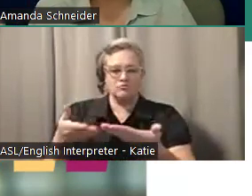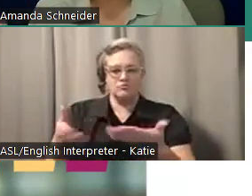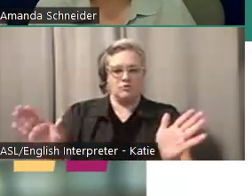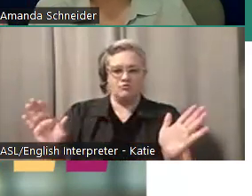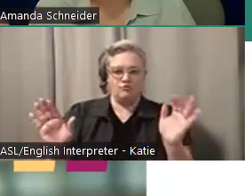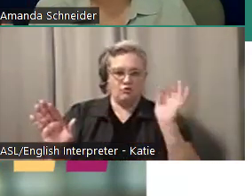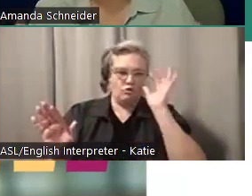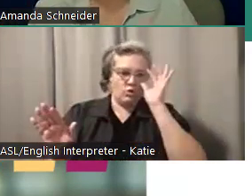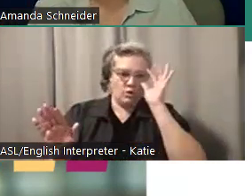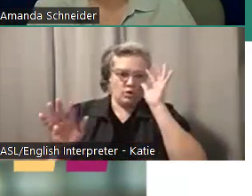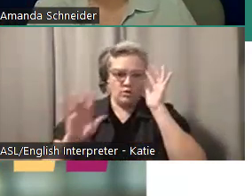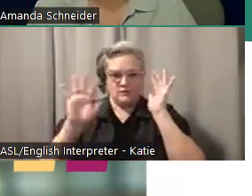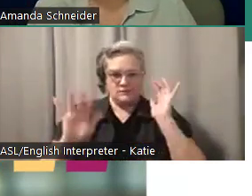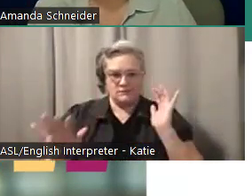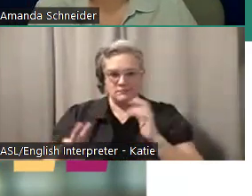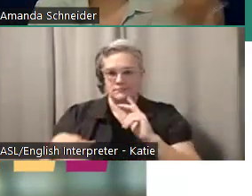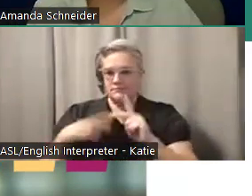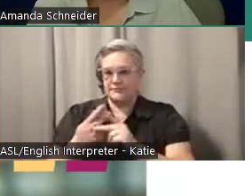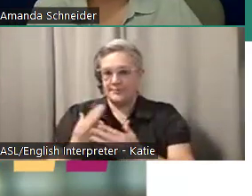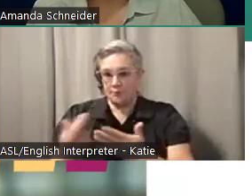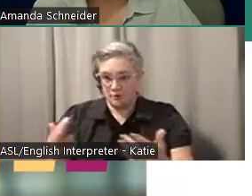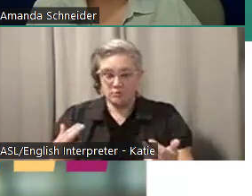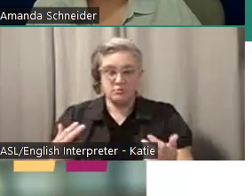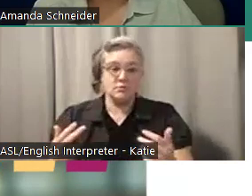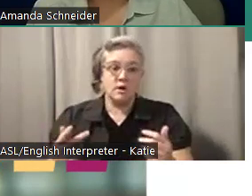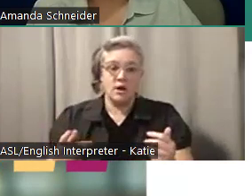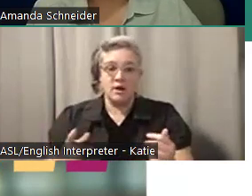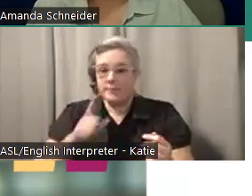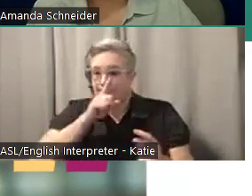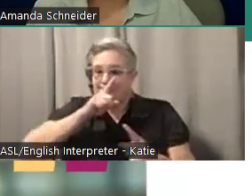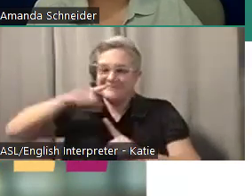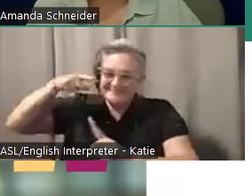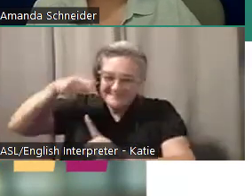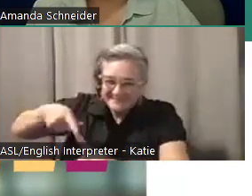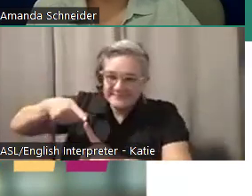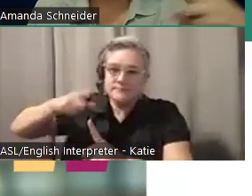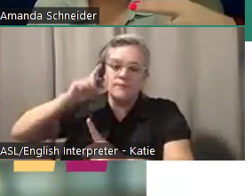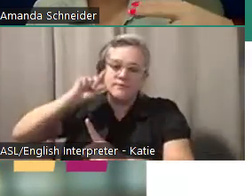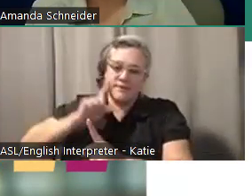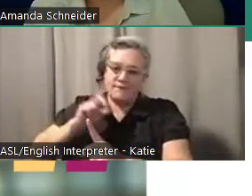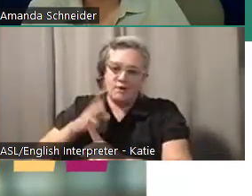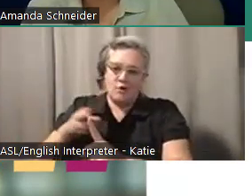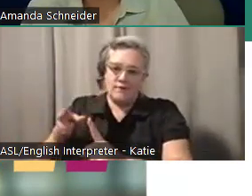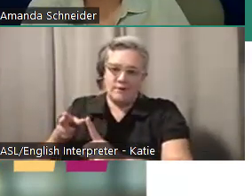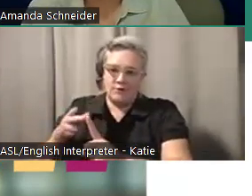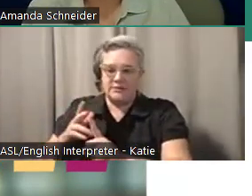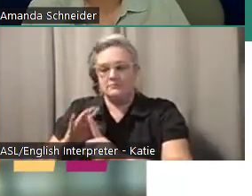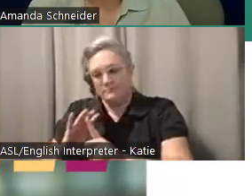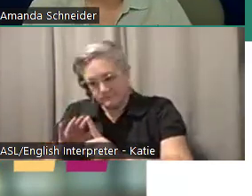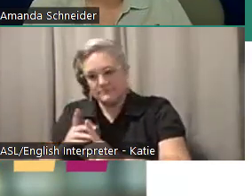resources. Um, so they might not have that deaf and hard of hearing lens, and so that may be something you have to add in.